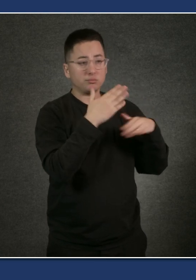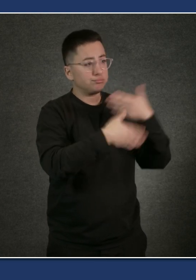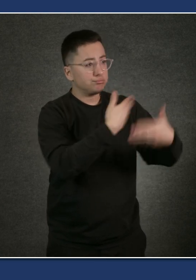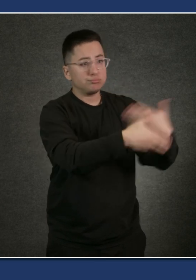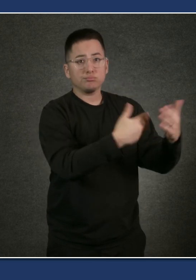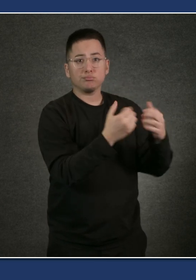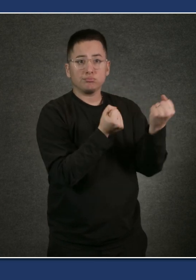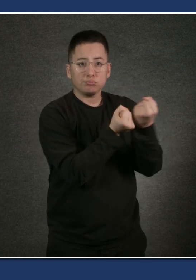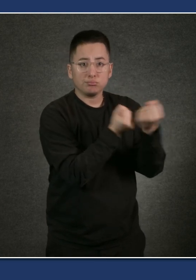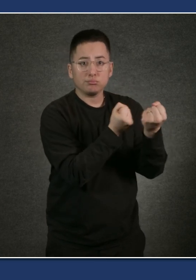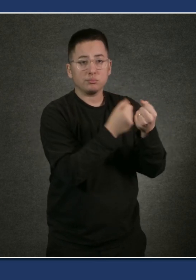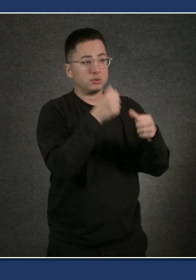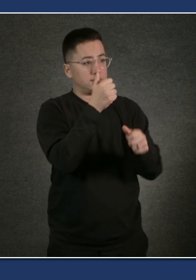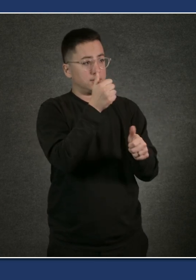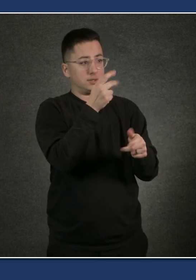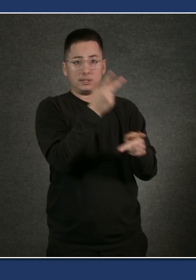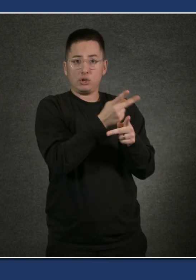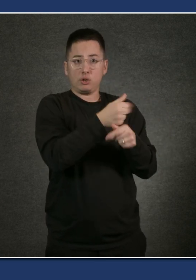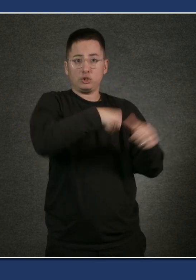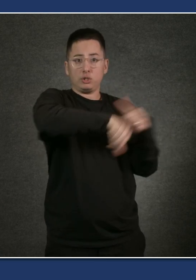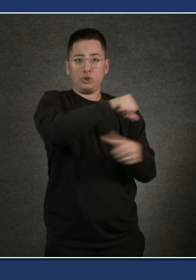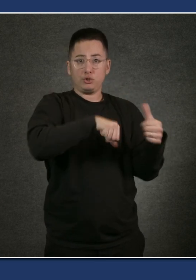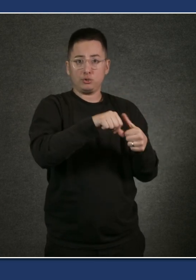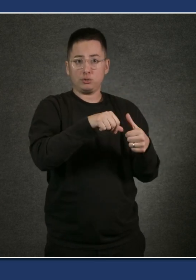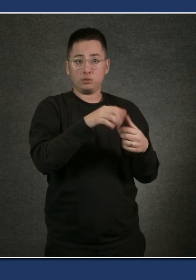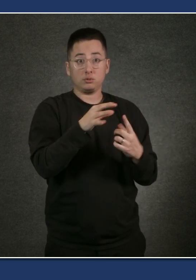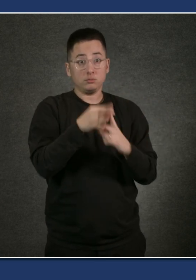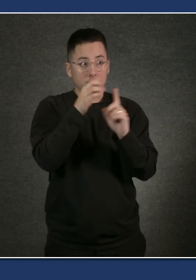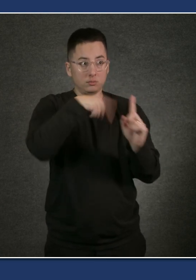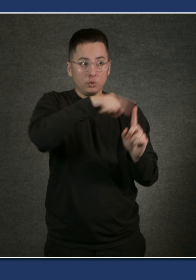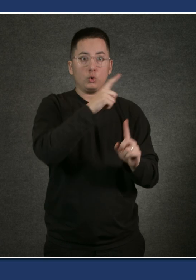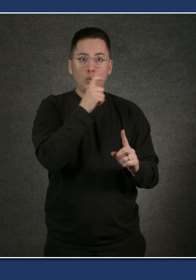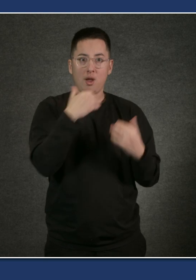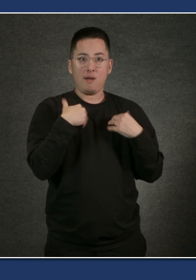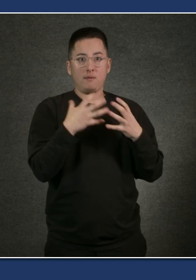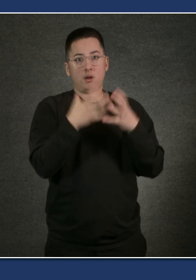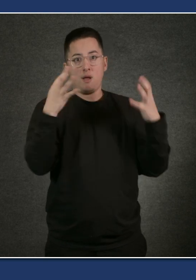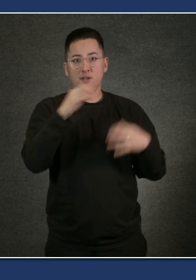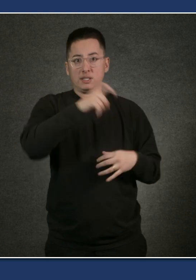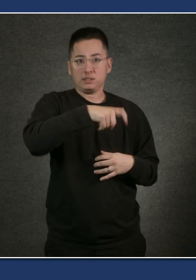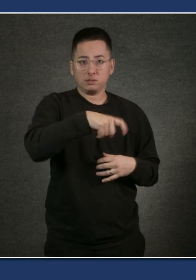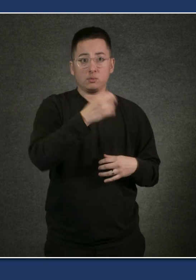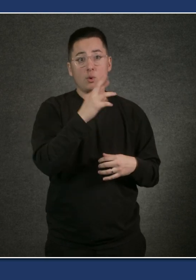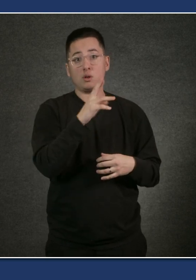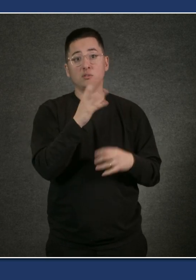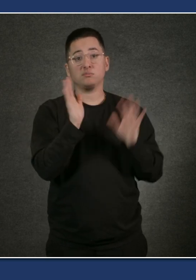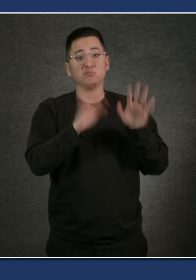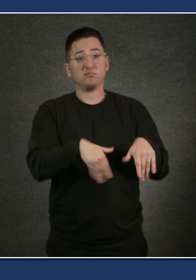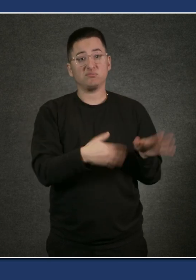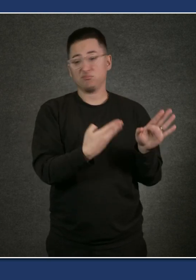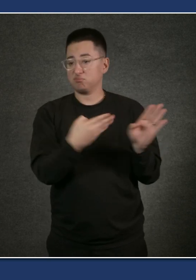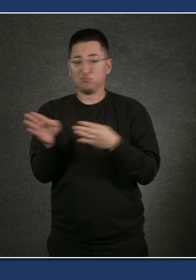a community that supports and takes care of one another, especially those in the greatest of need,